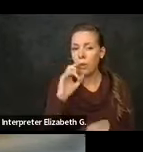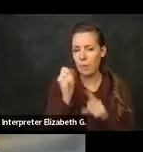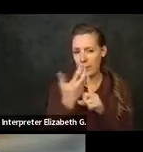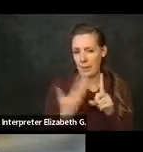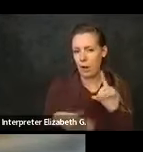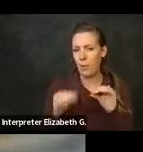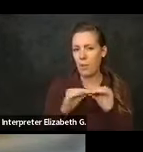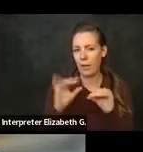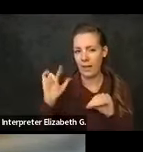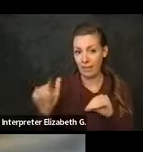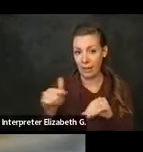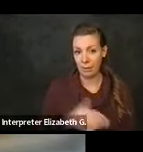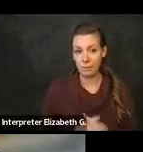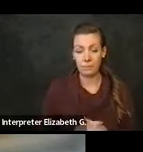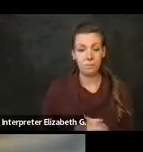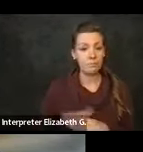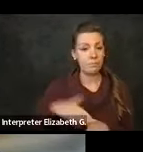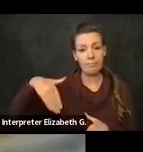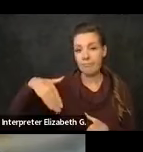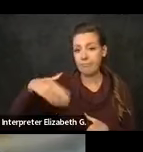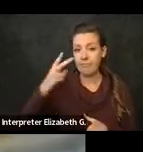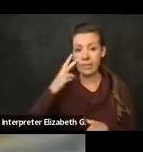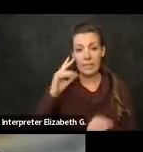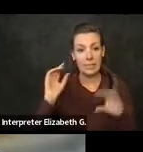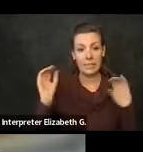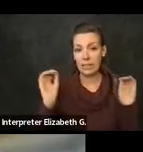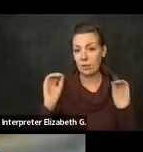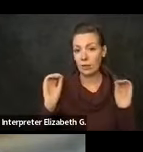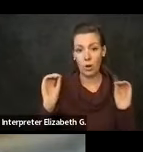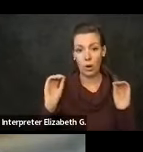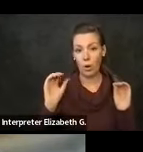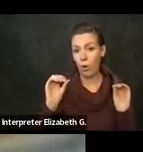We still have not detected any cases that overcome variants of Sonoma County, but we